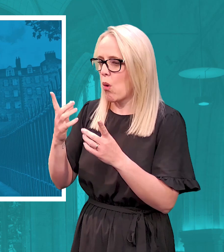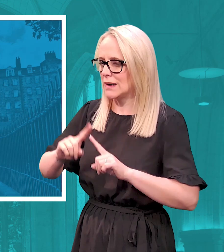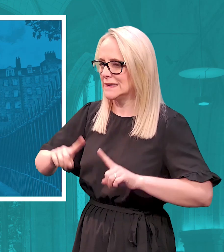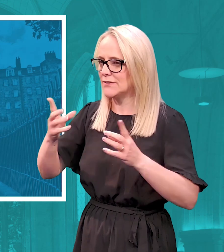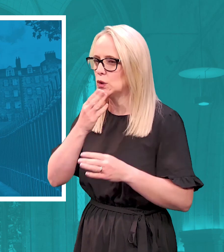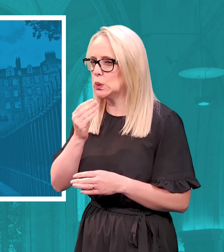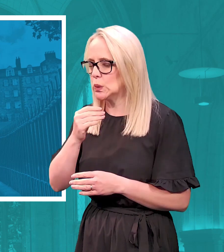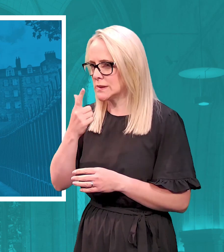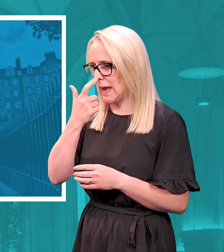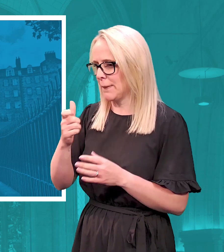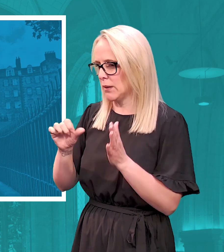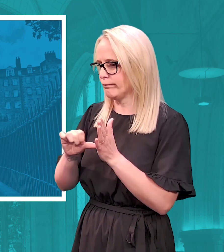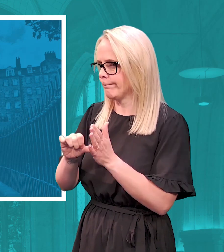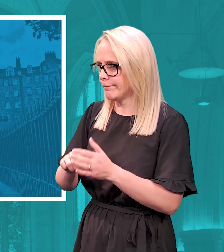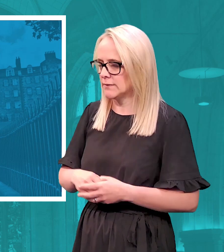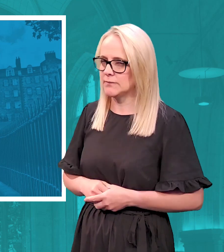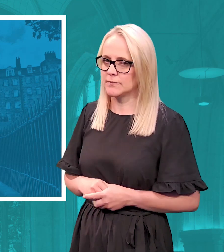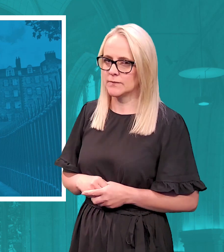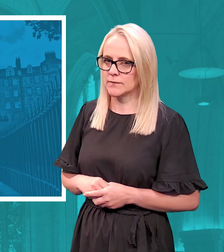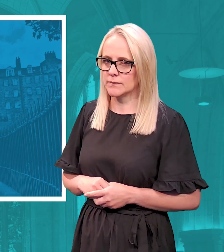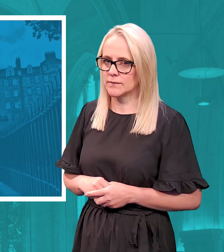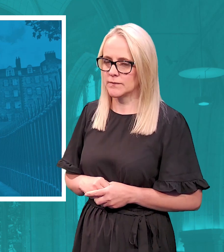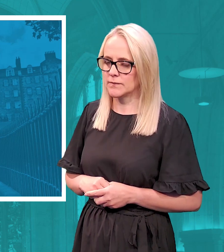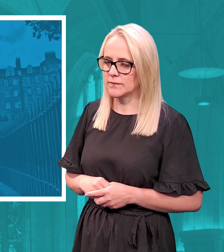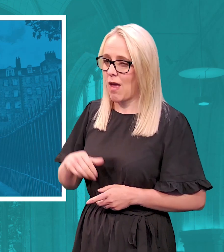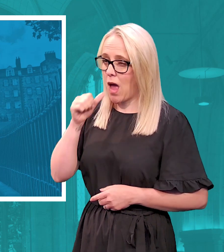And while they are often important to the civic life of the community,